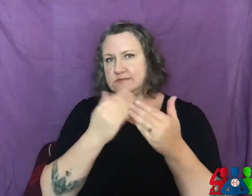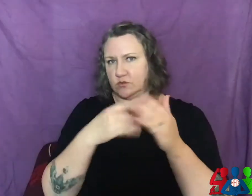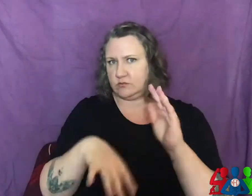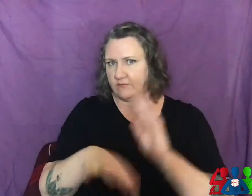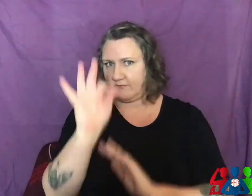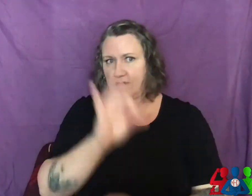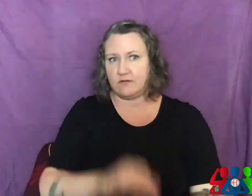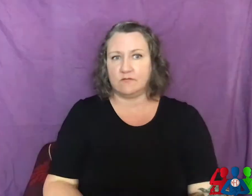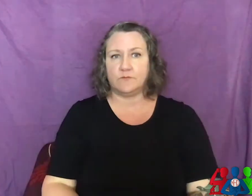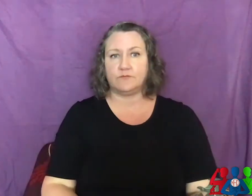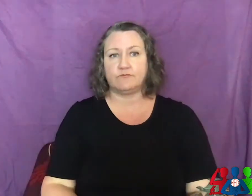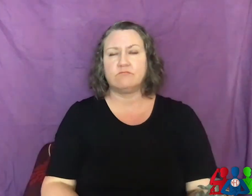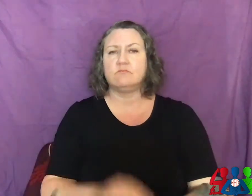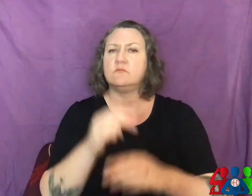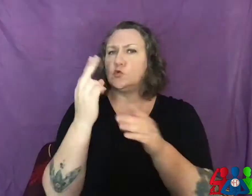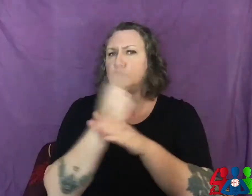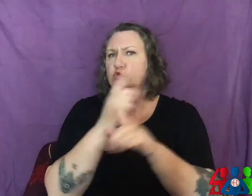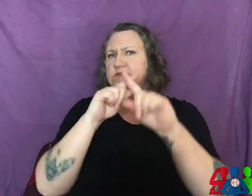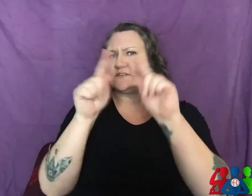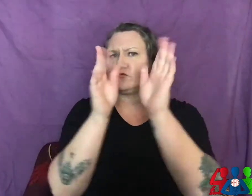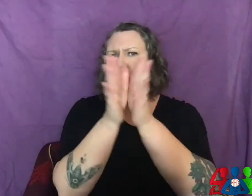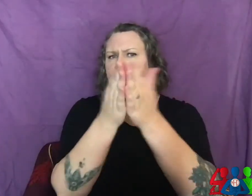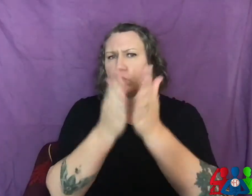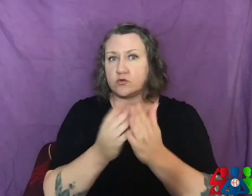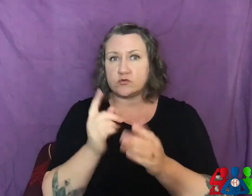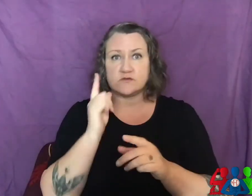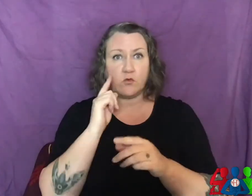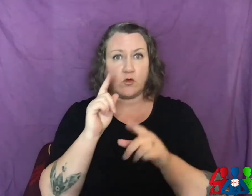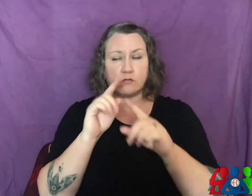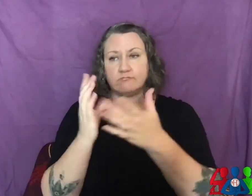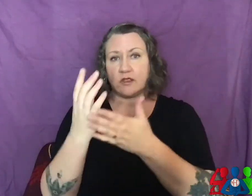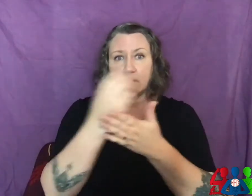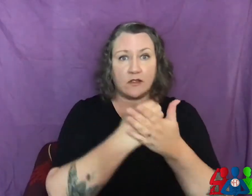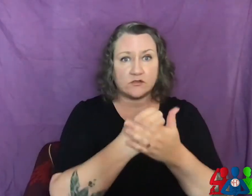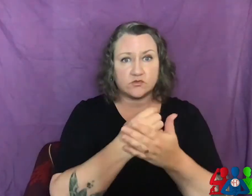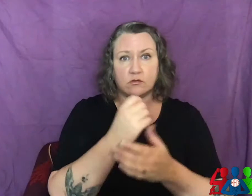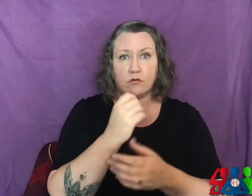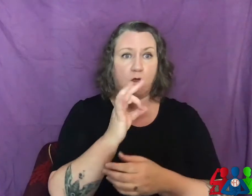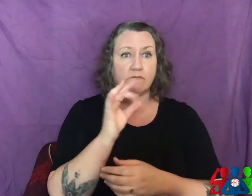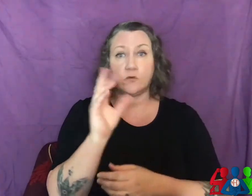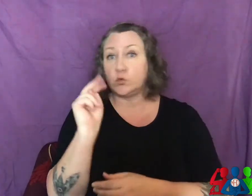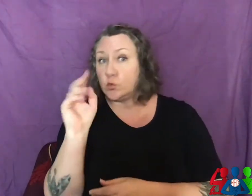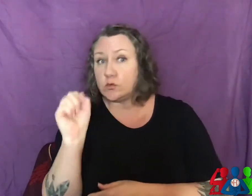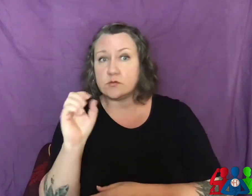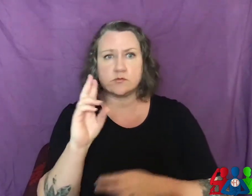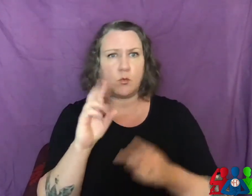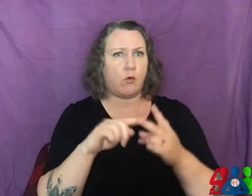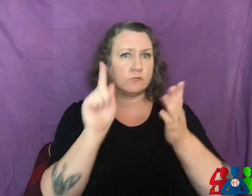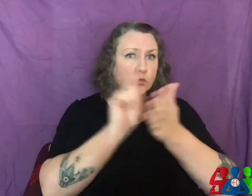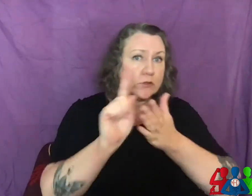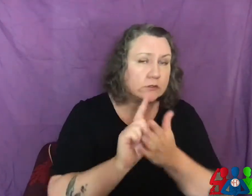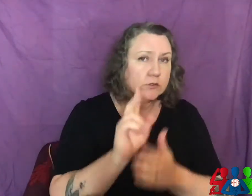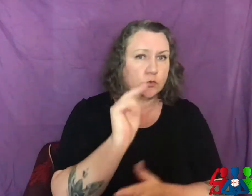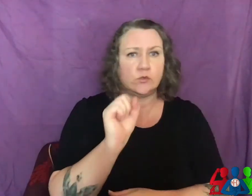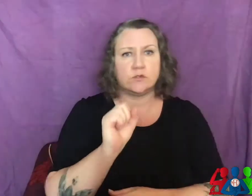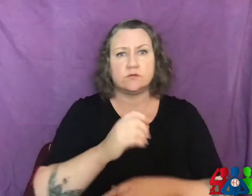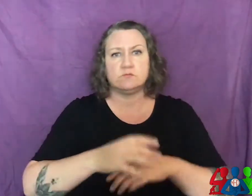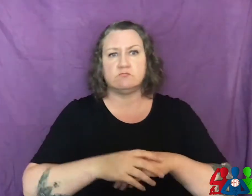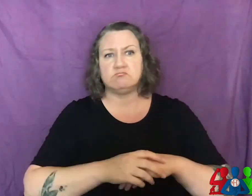be organized clearly so that it is easy to find. Use different folders or collections of units,